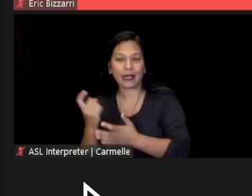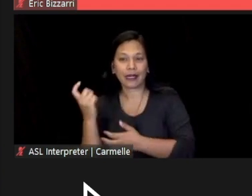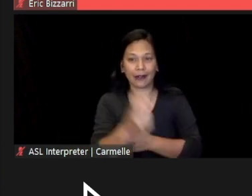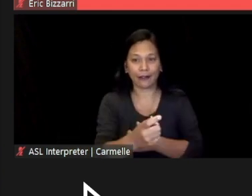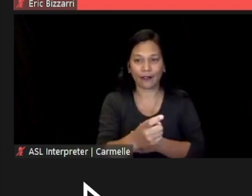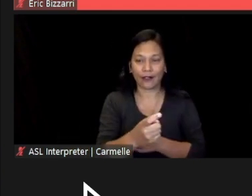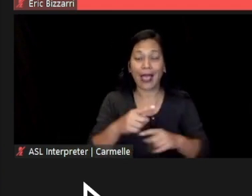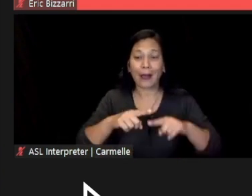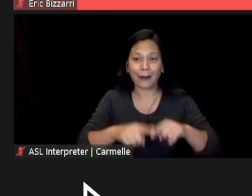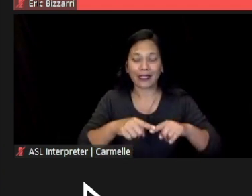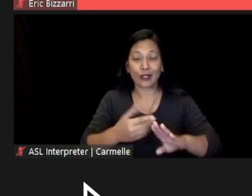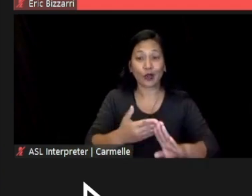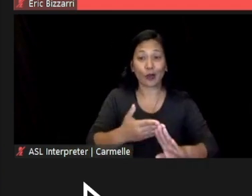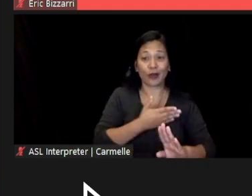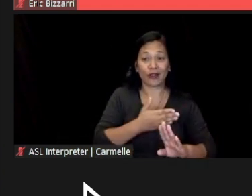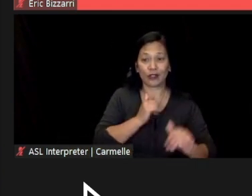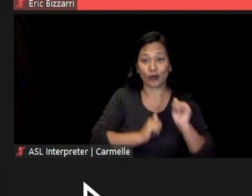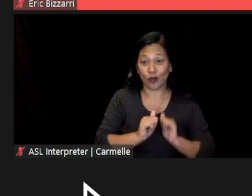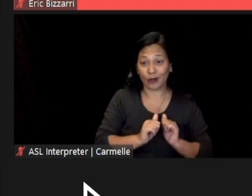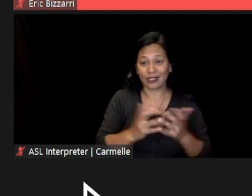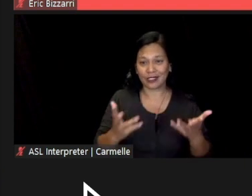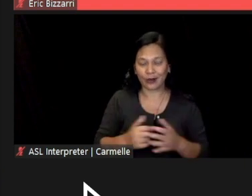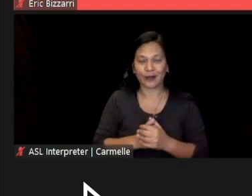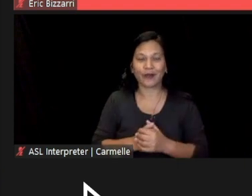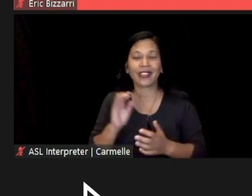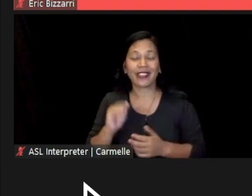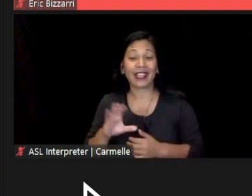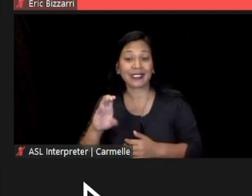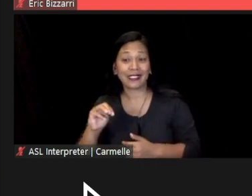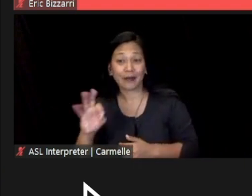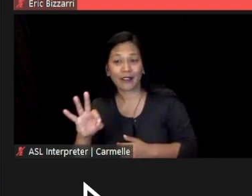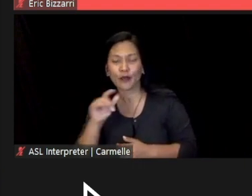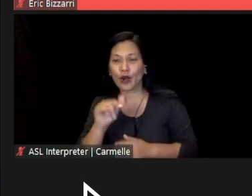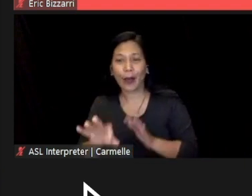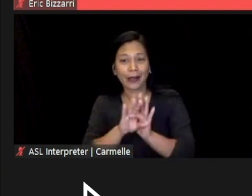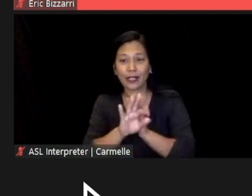So that's where the CMF and bureaucrats like me, we are not choosing your project at all.